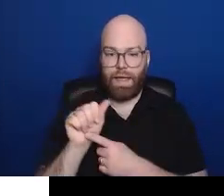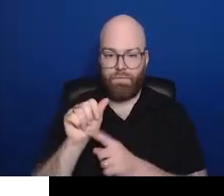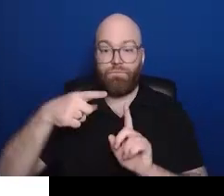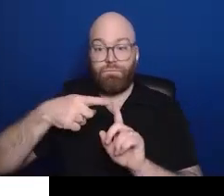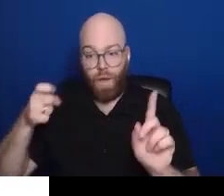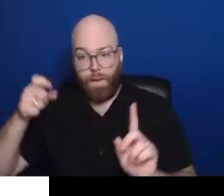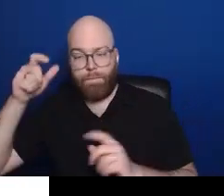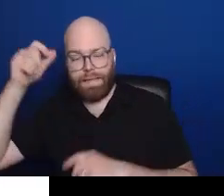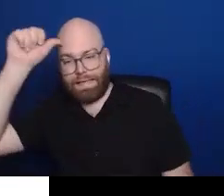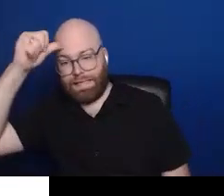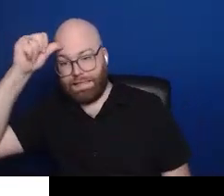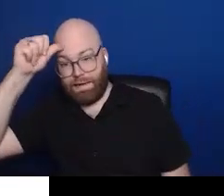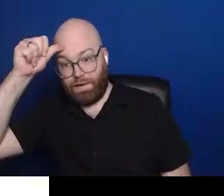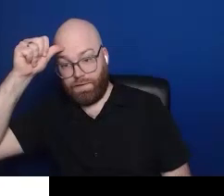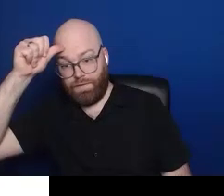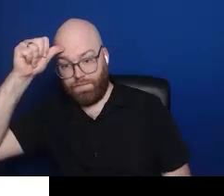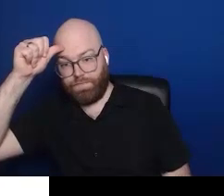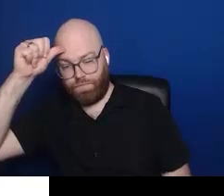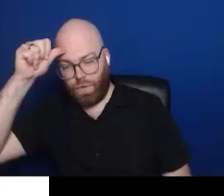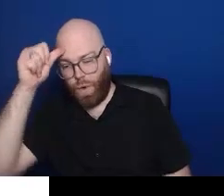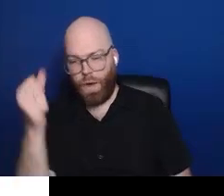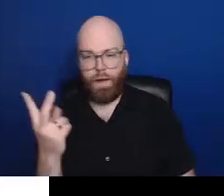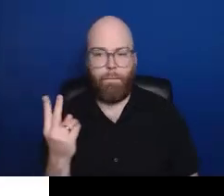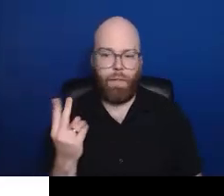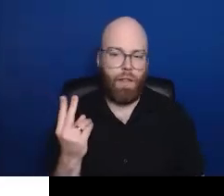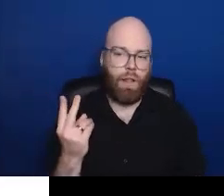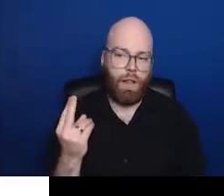So we have a couple and they're waiting let's say the